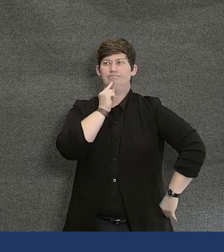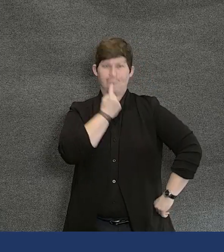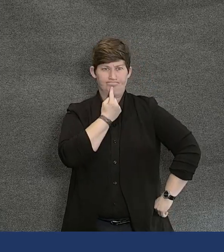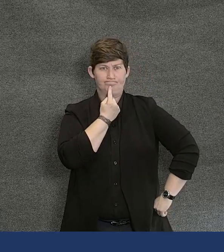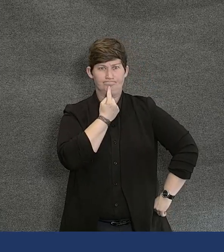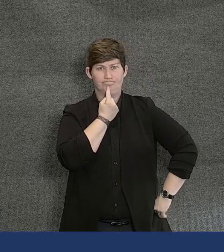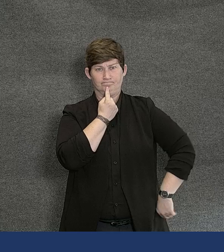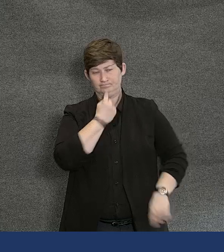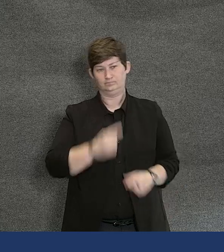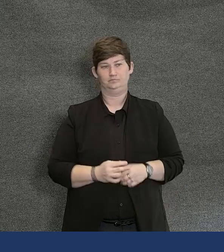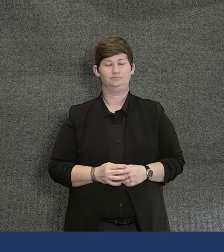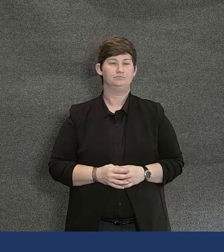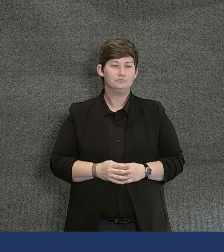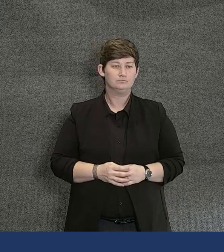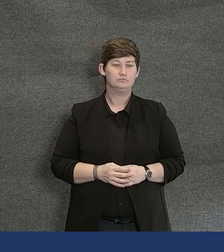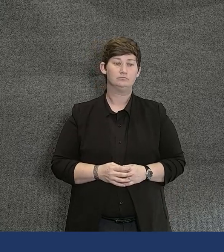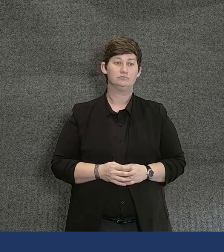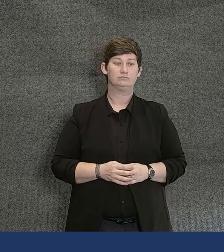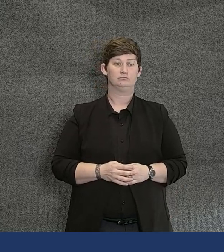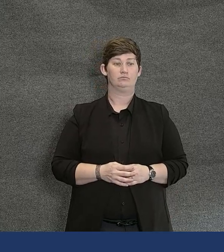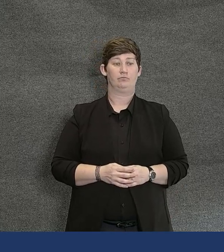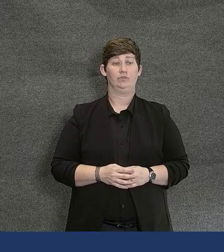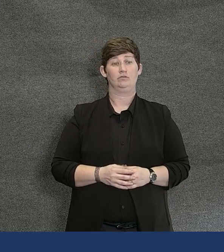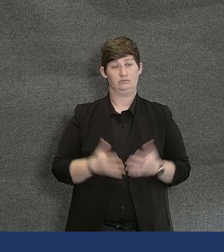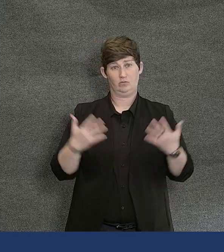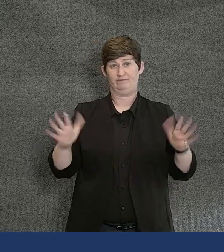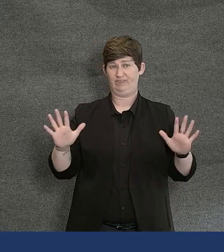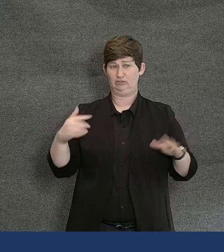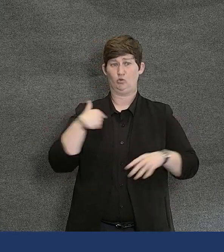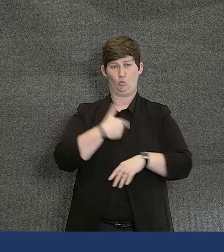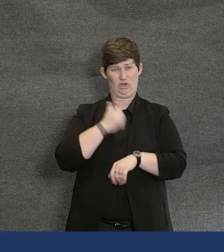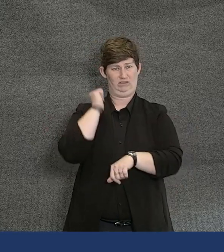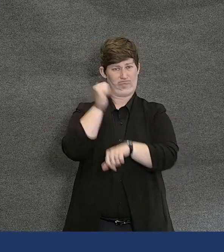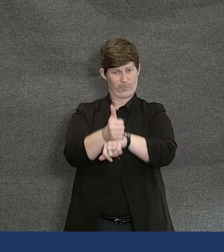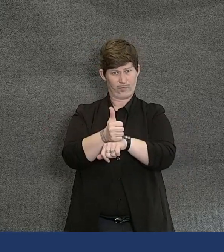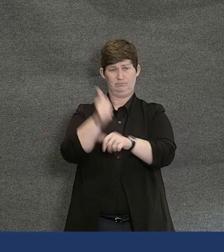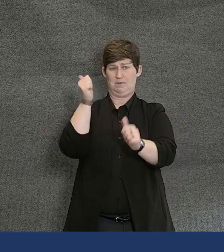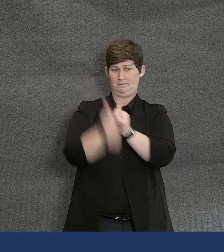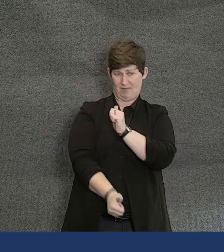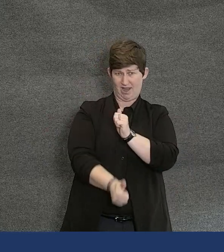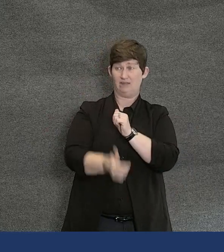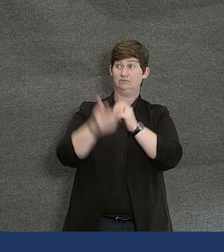So I just wanted you all to know we got that preliminary injunction in that funding freeze case. So the money should be flowing.